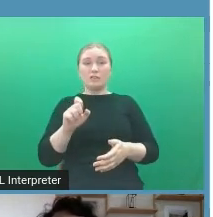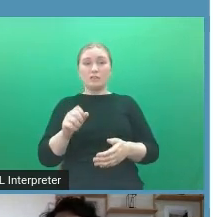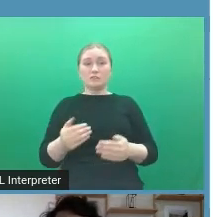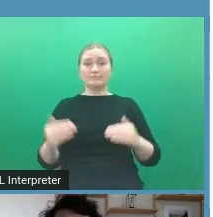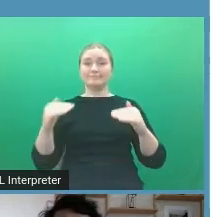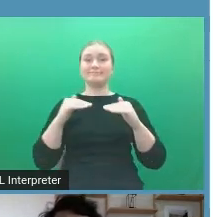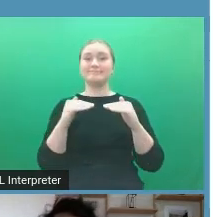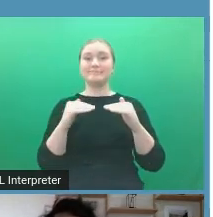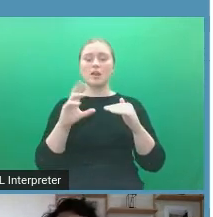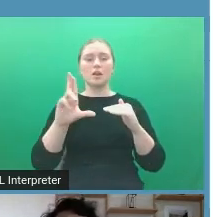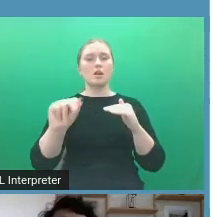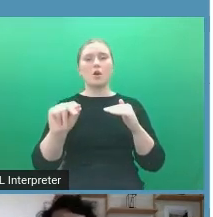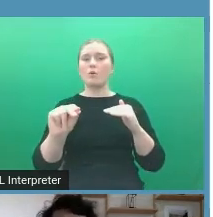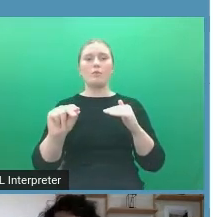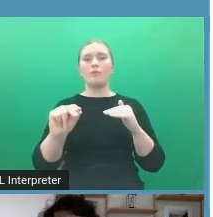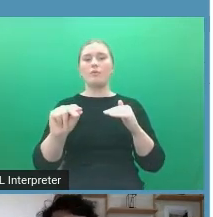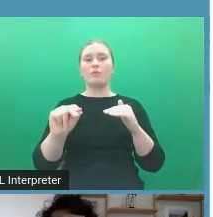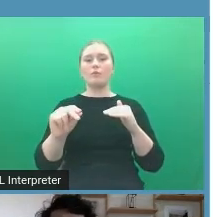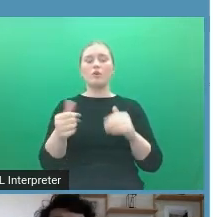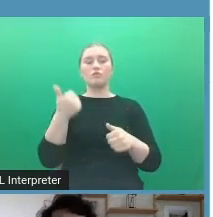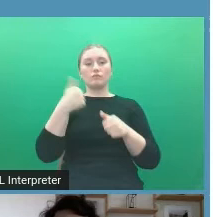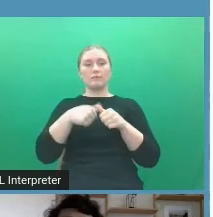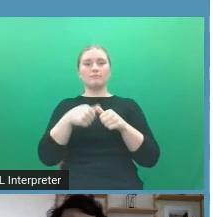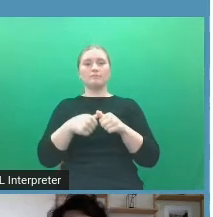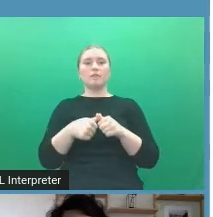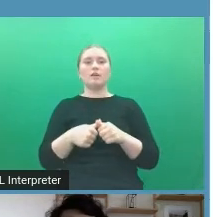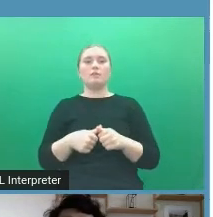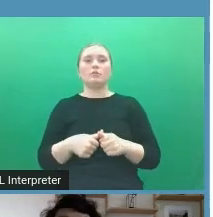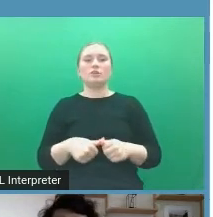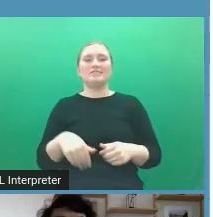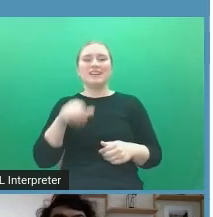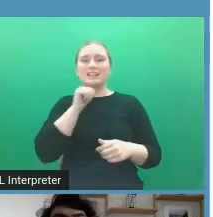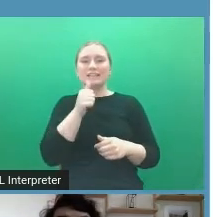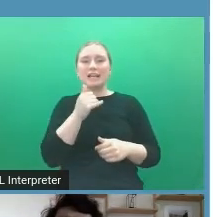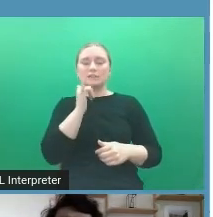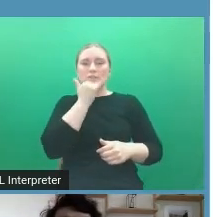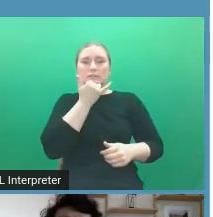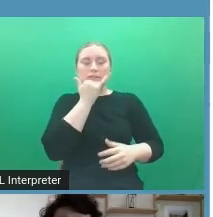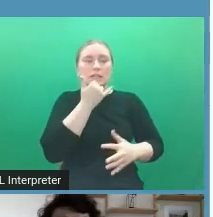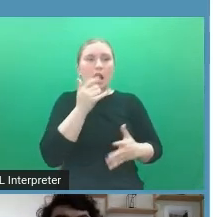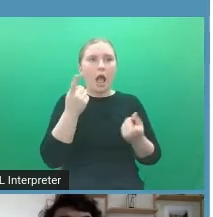practices so we don't accidentally perform these kinds of erasures that sometimes happen